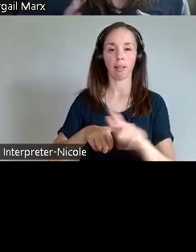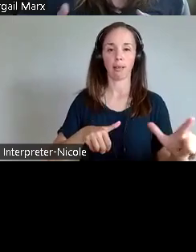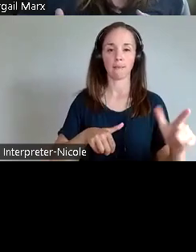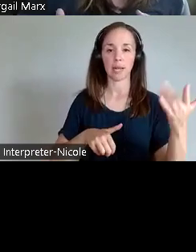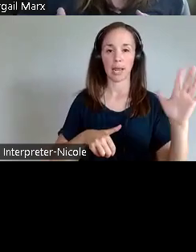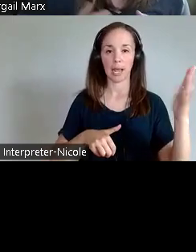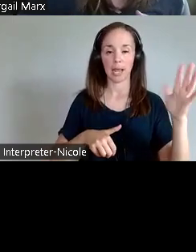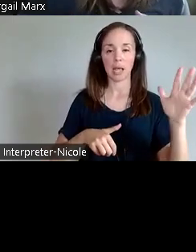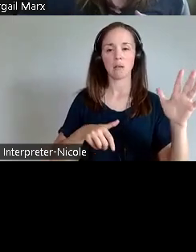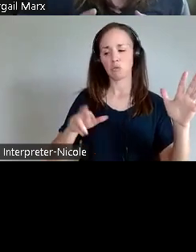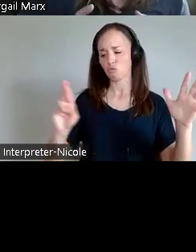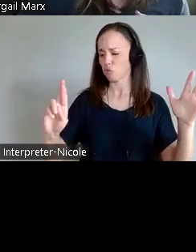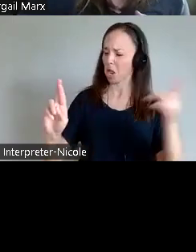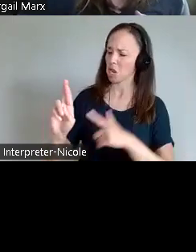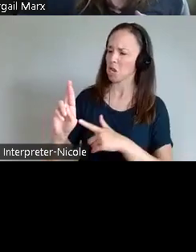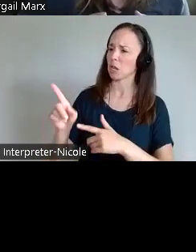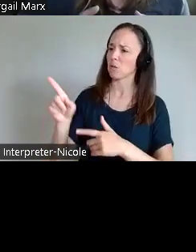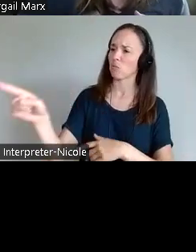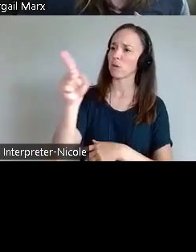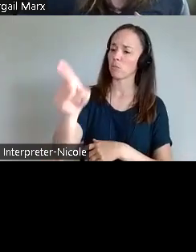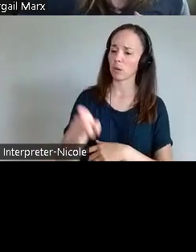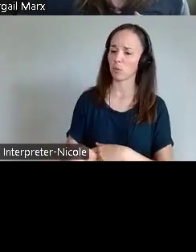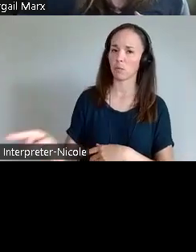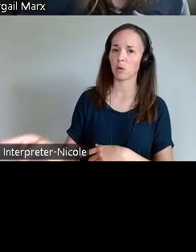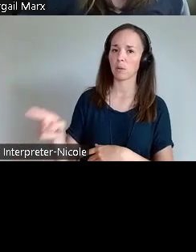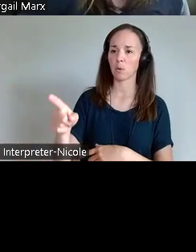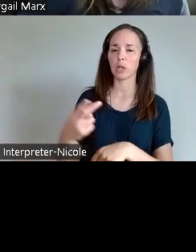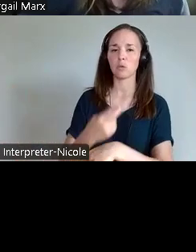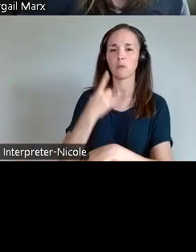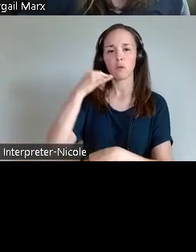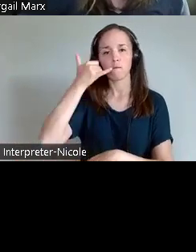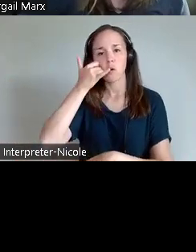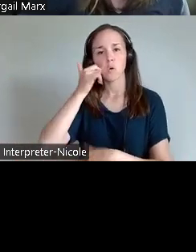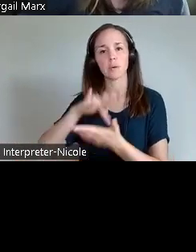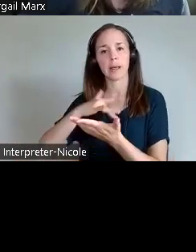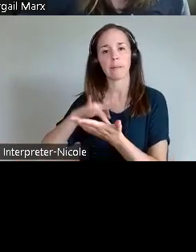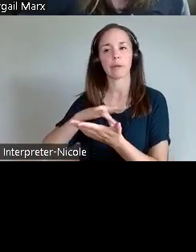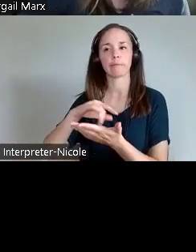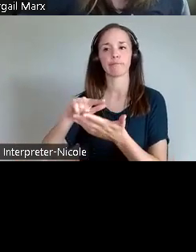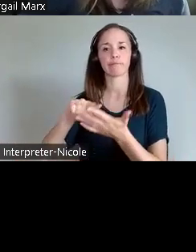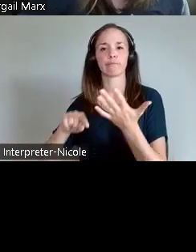use his right hand for pointing and accessing his phone or tablet or other technology.